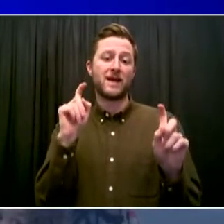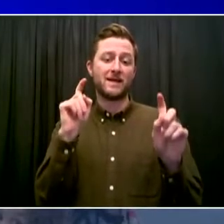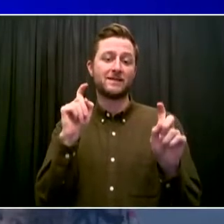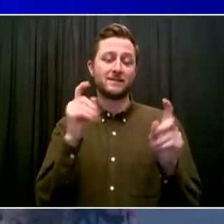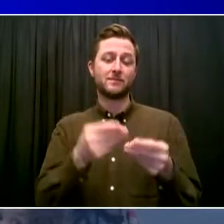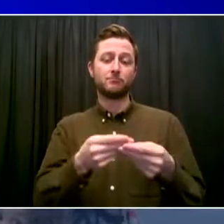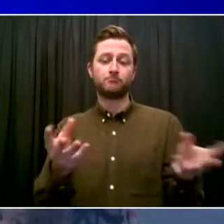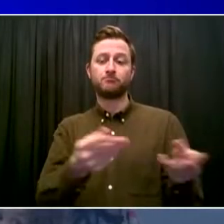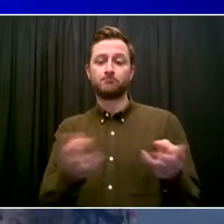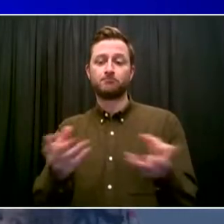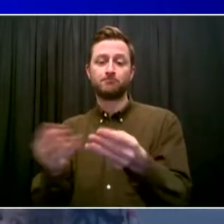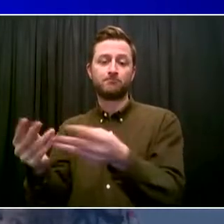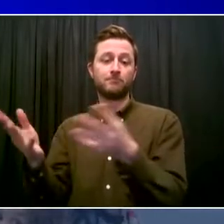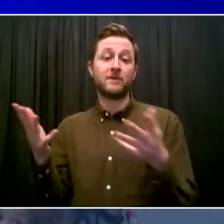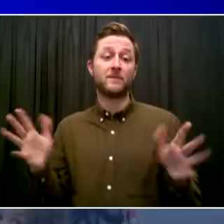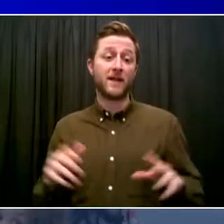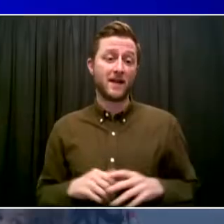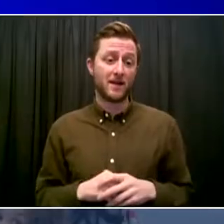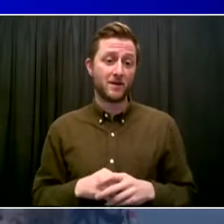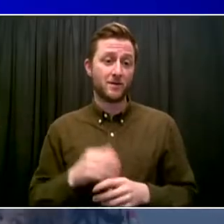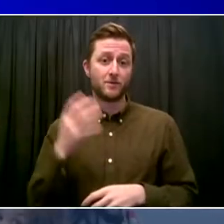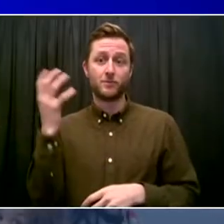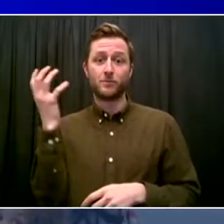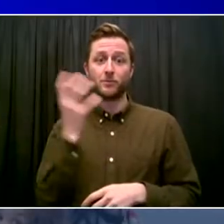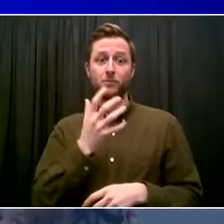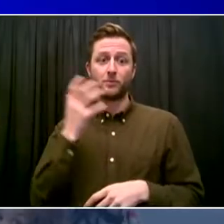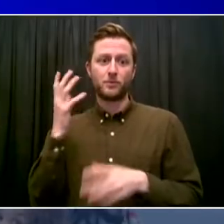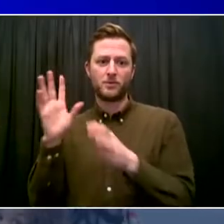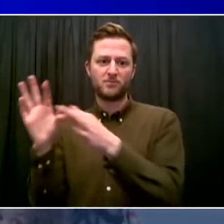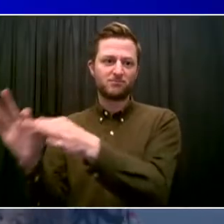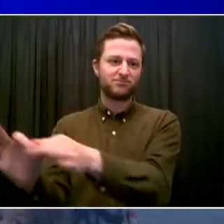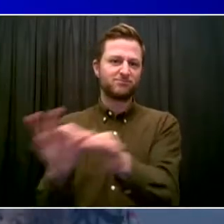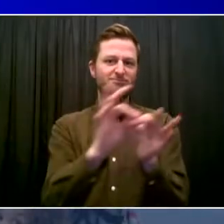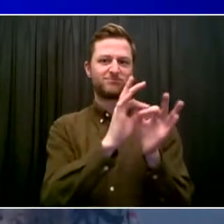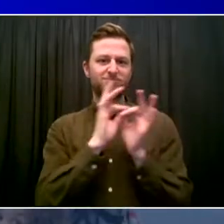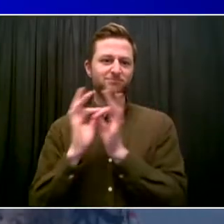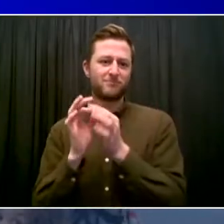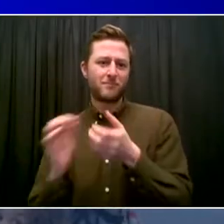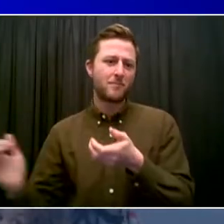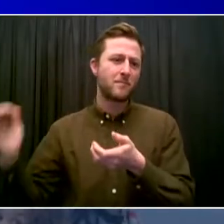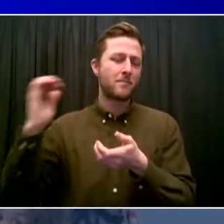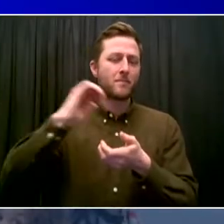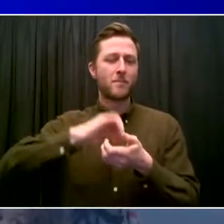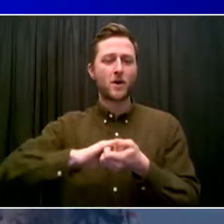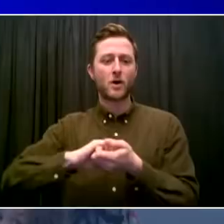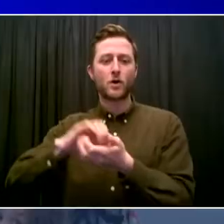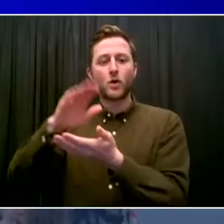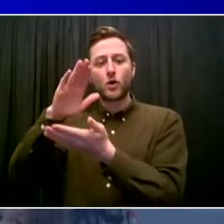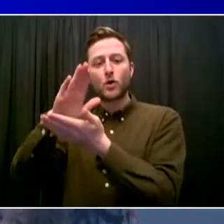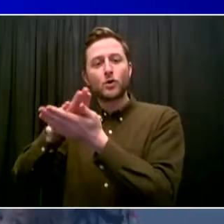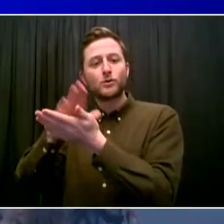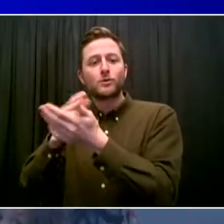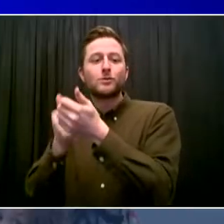WE DISTRIBUTED 4.5 MILLION AT-